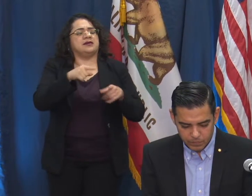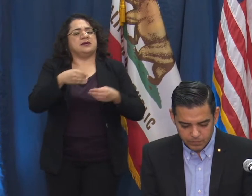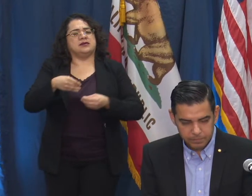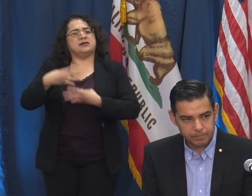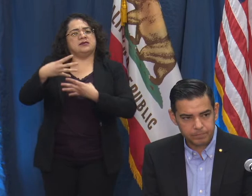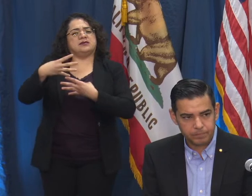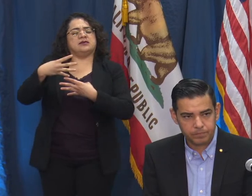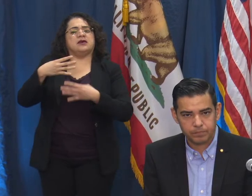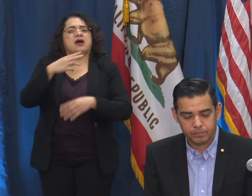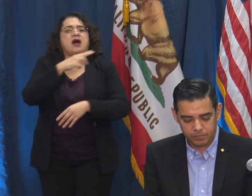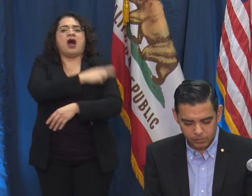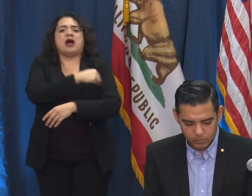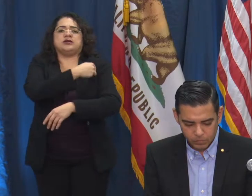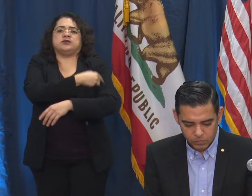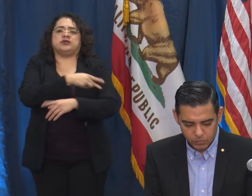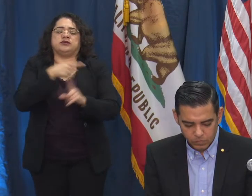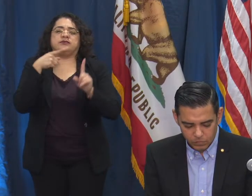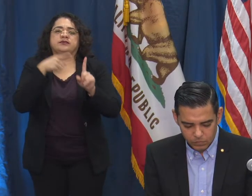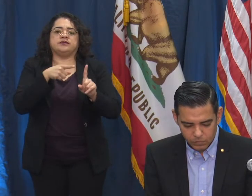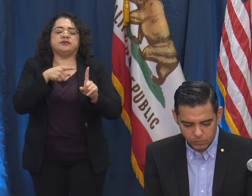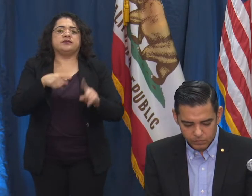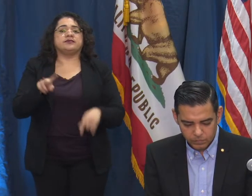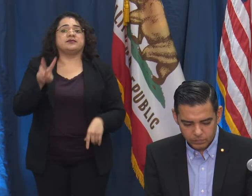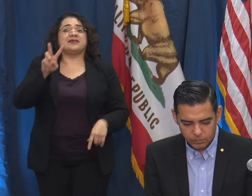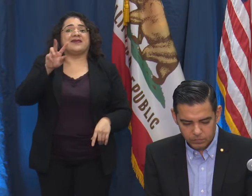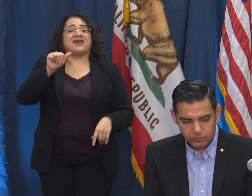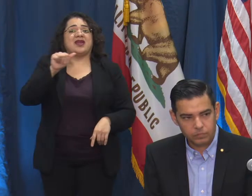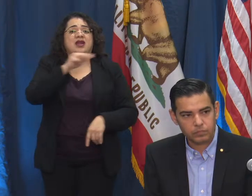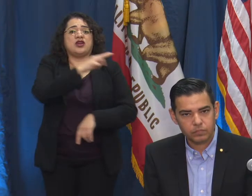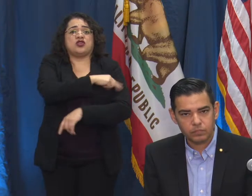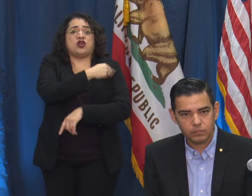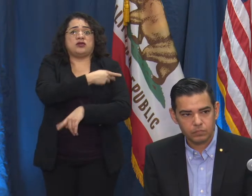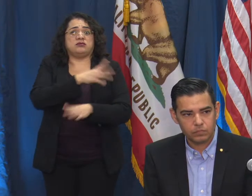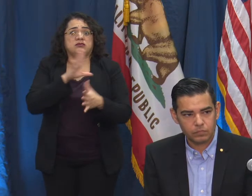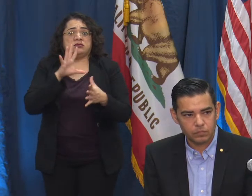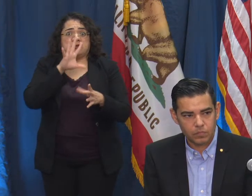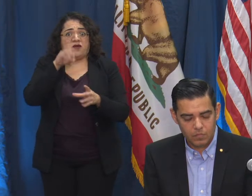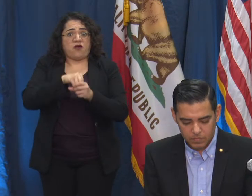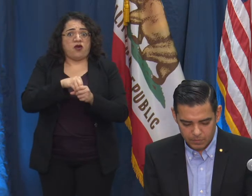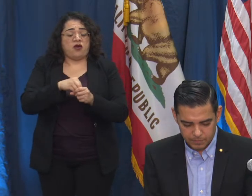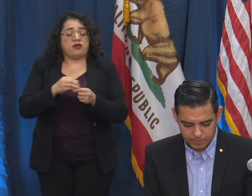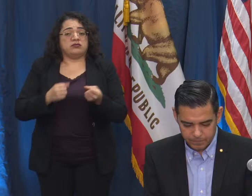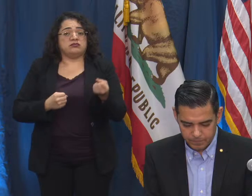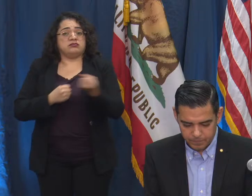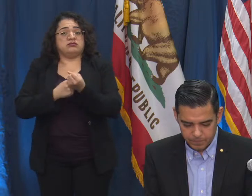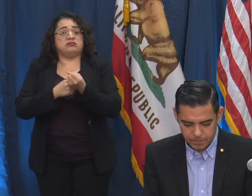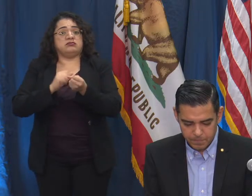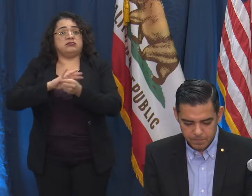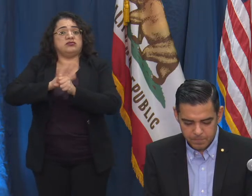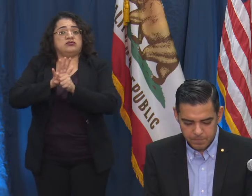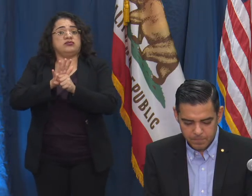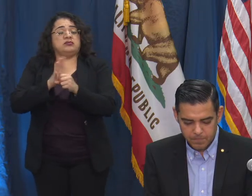hospitals and this question is the VA hospital involved with the efforts in any way and then a secondary question to that is what happened to Community